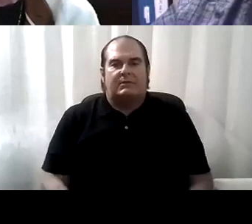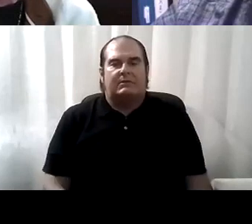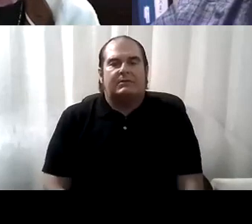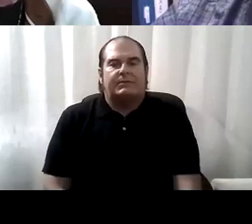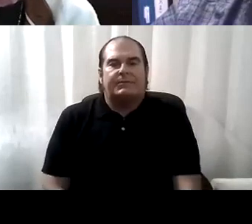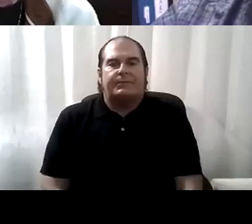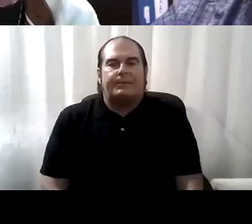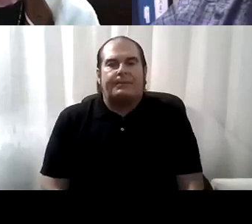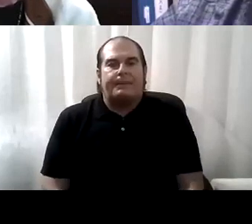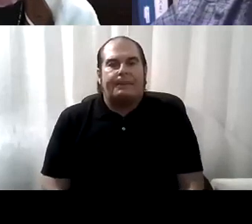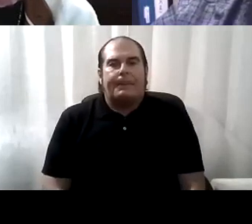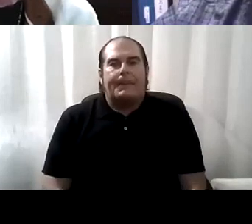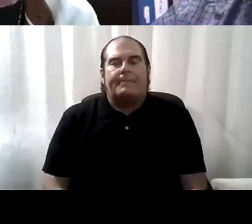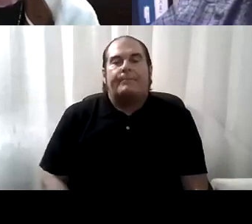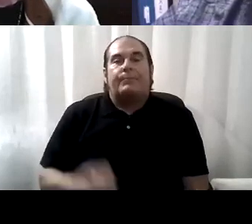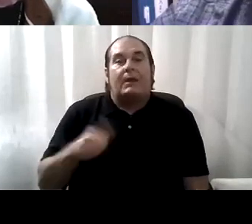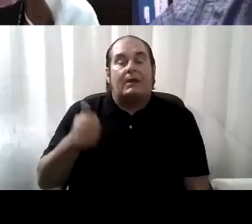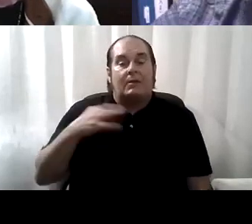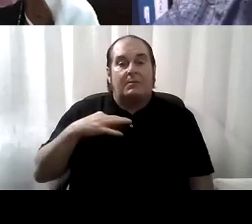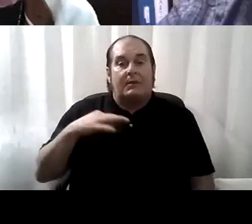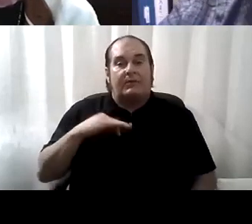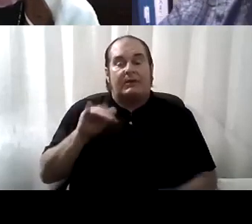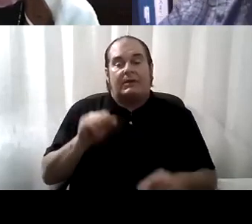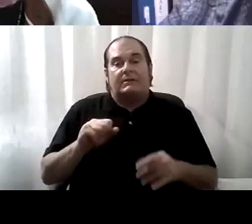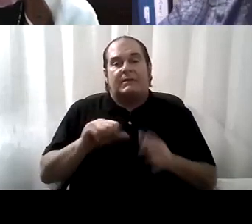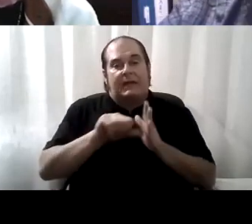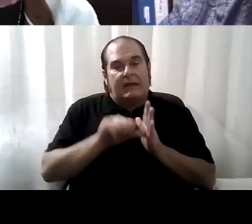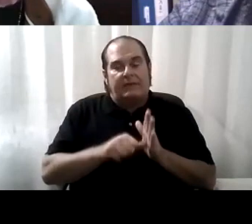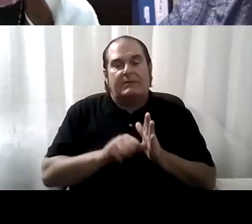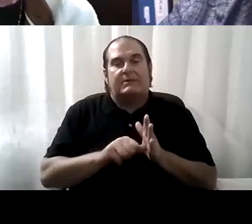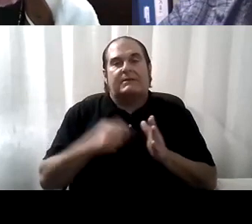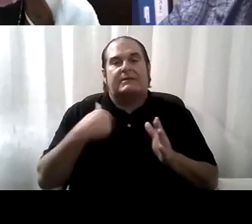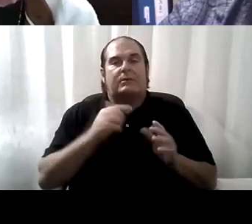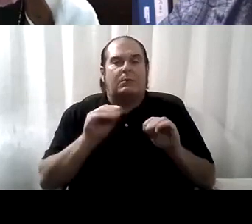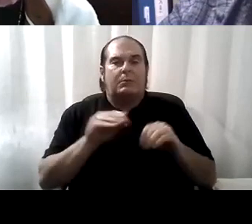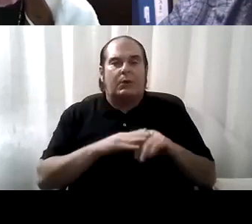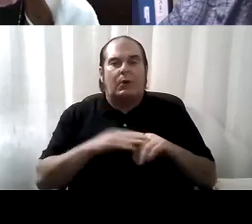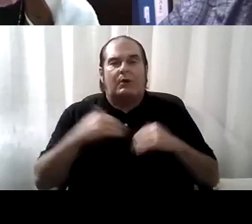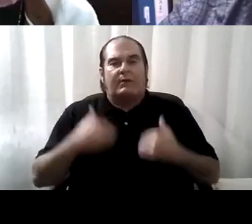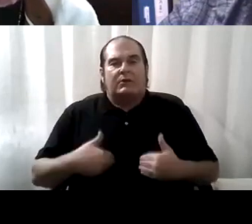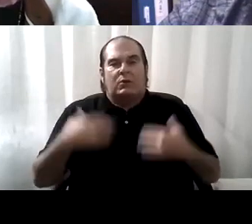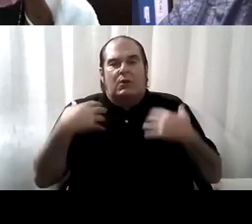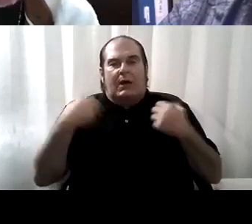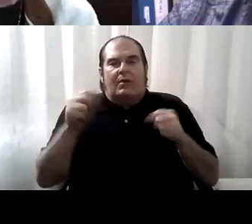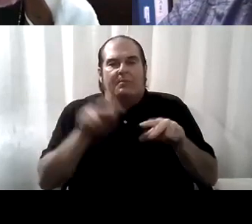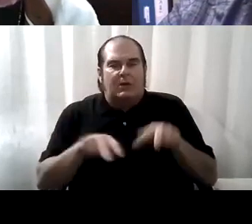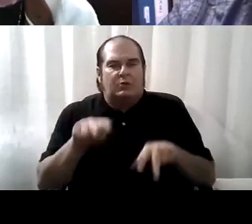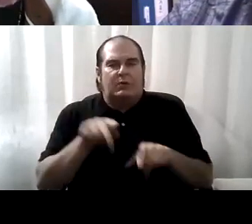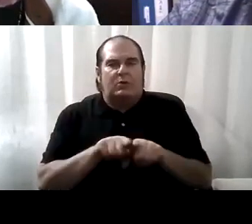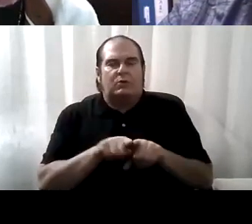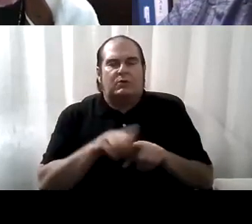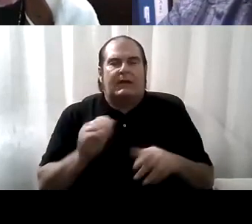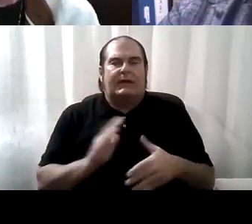Another benefit is the emphasis we put now on physical health monitoring and interventions.